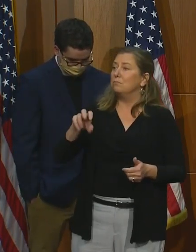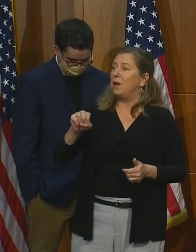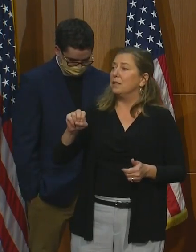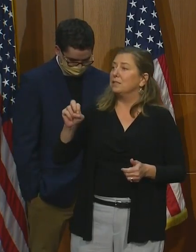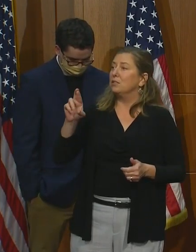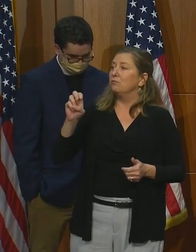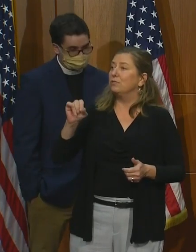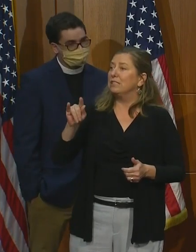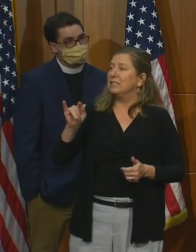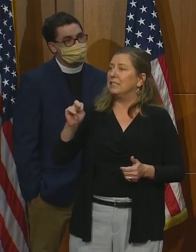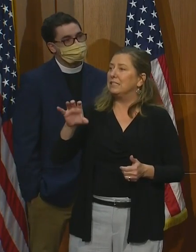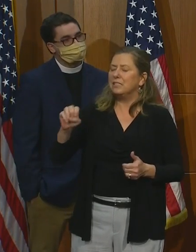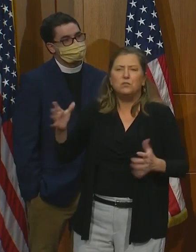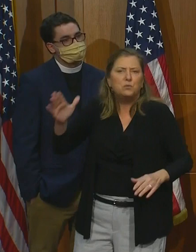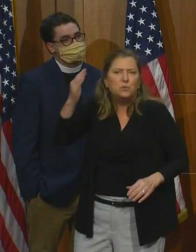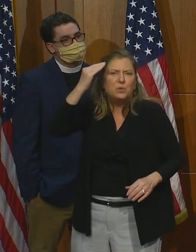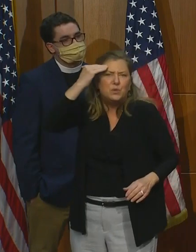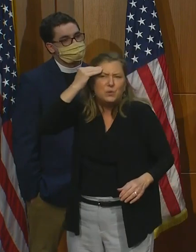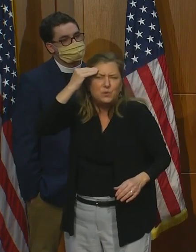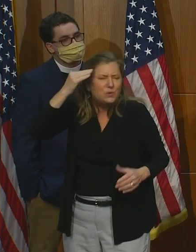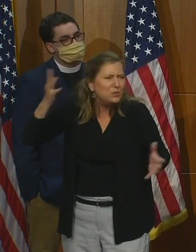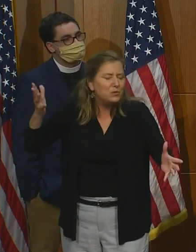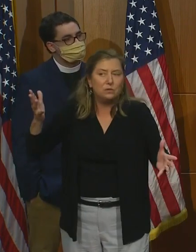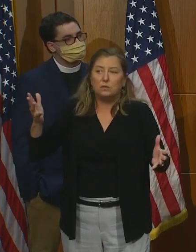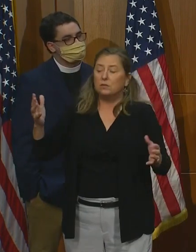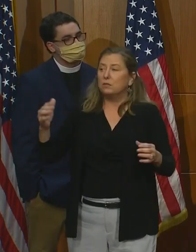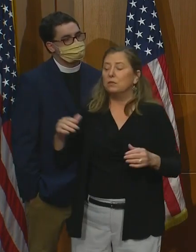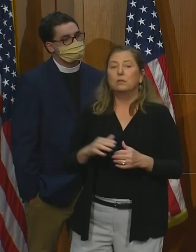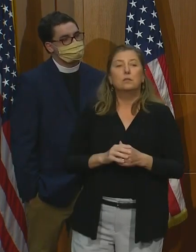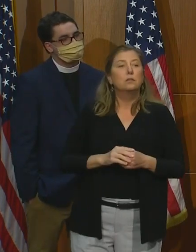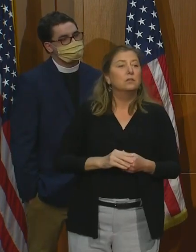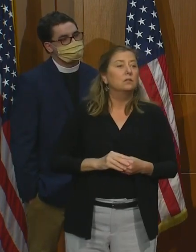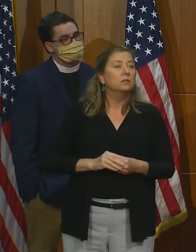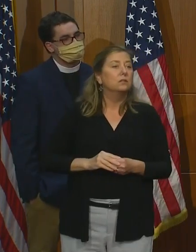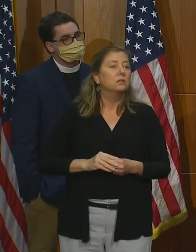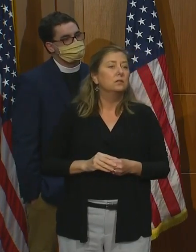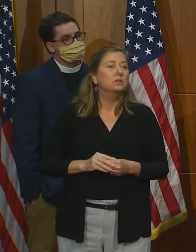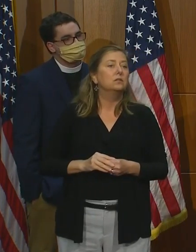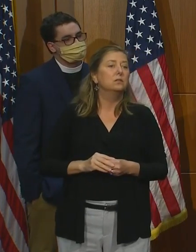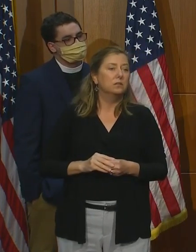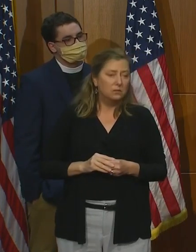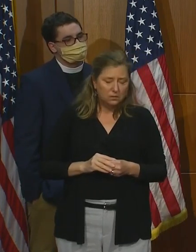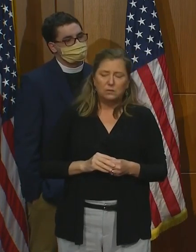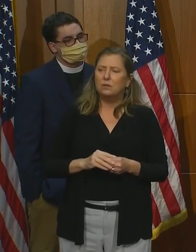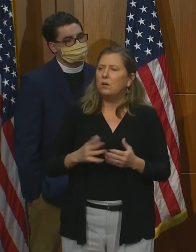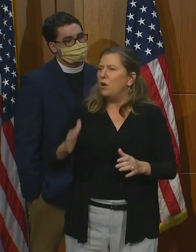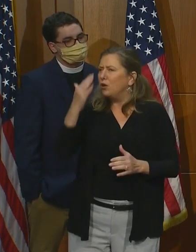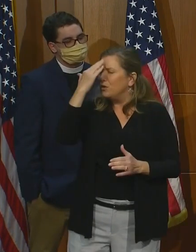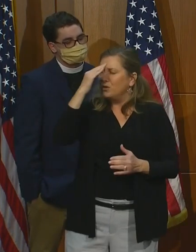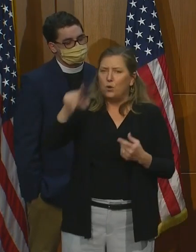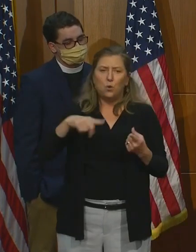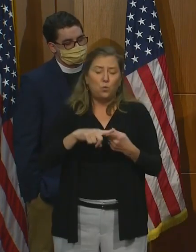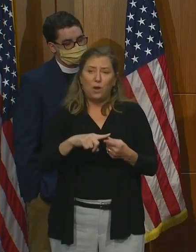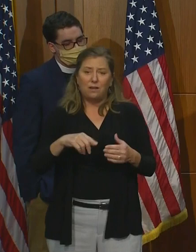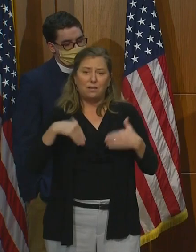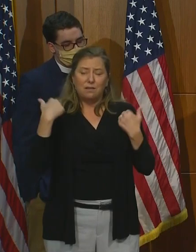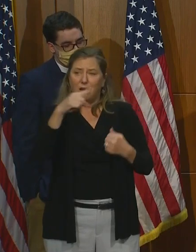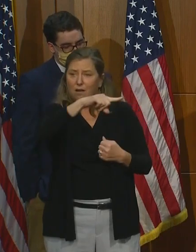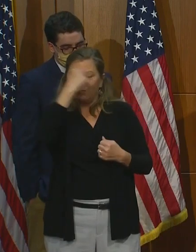WE KNEW BETTER DURING MASSIVE RESISTANCE. AND WE KNEW BETTER